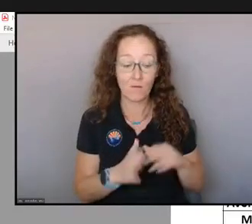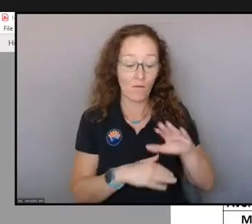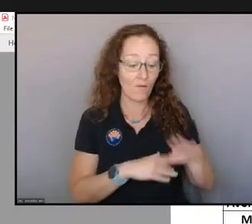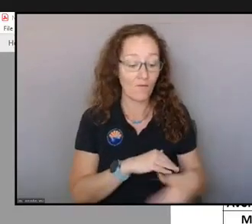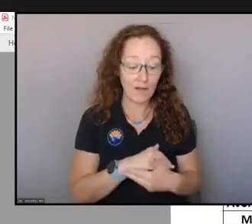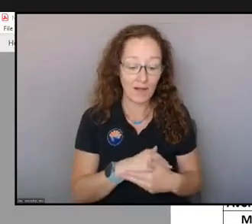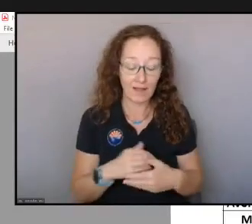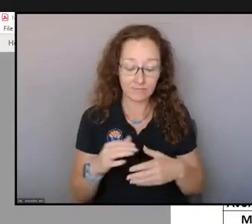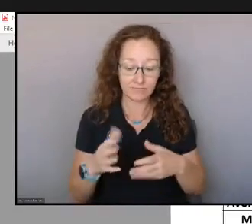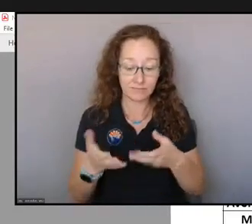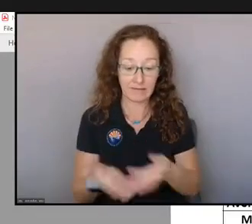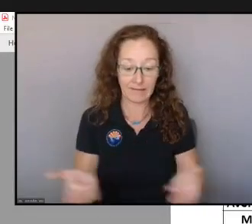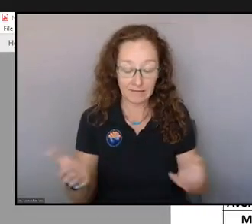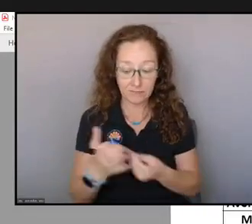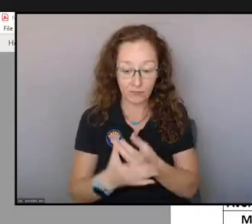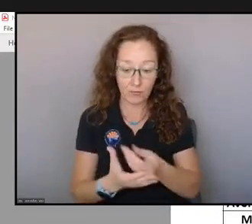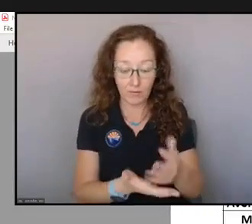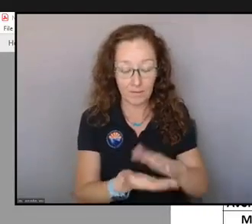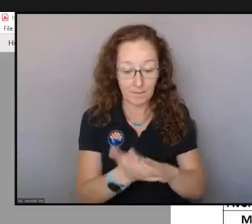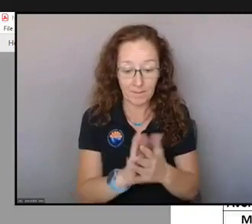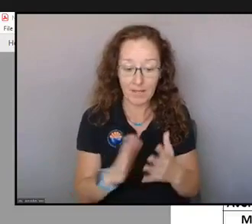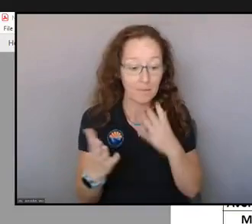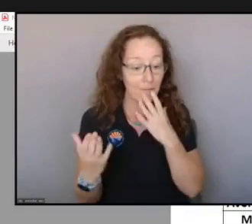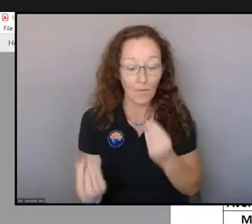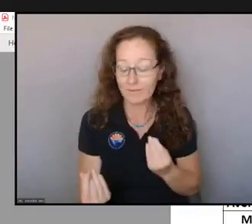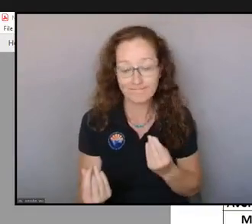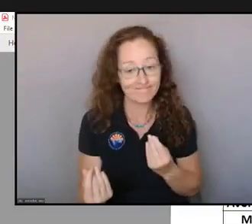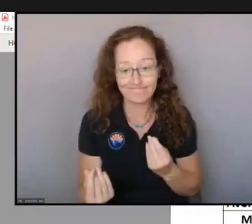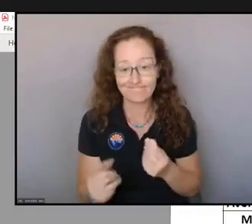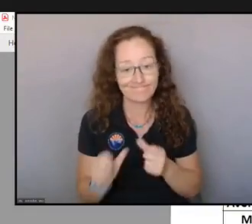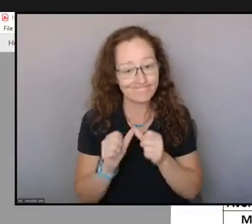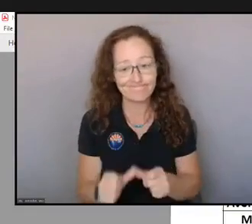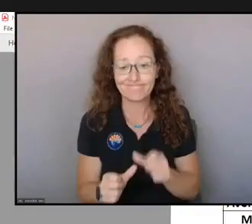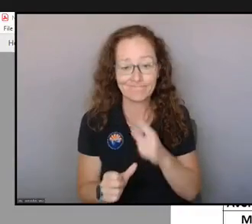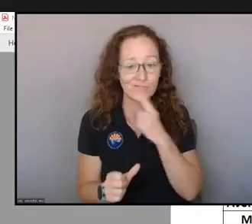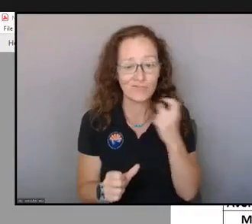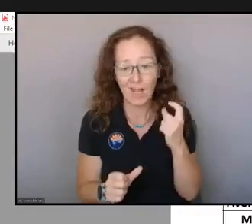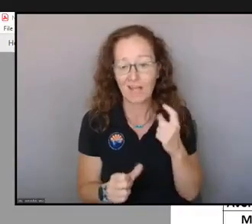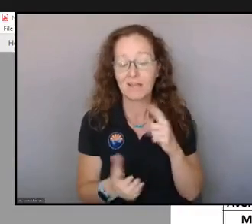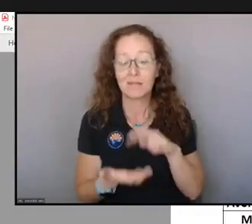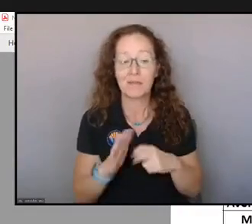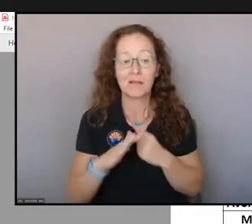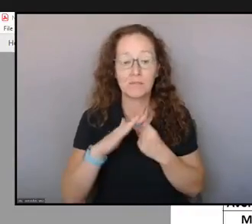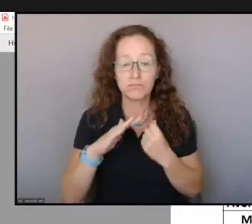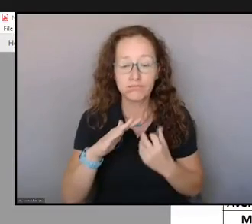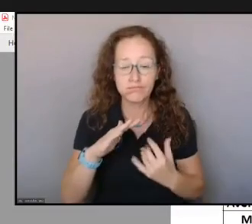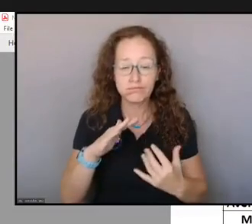THEY JUST STAY DRY SO THEY BURN INTO THE NIGHT, MANY TIMES THROUGH THE NIGHT AND THEN ARE AVAILABLE FIRST